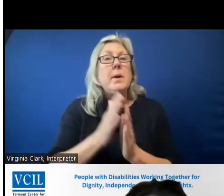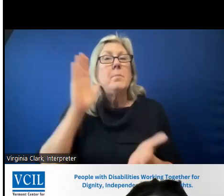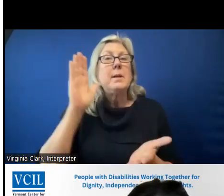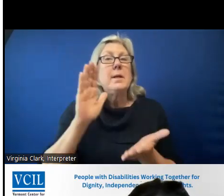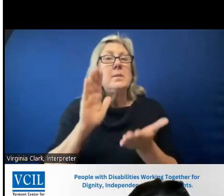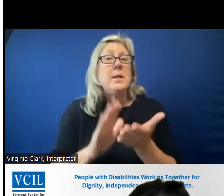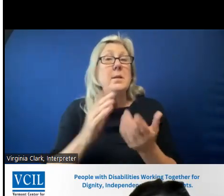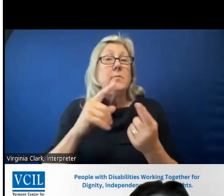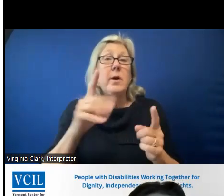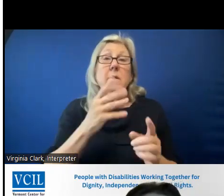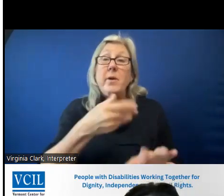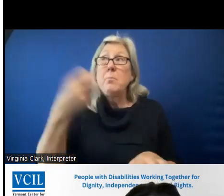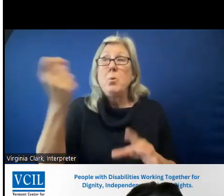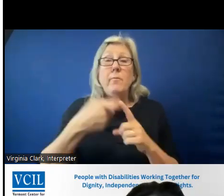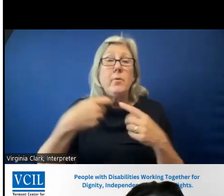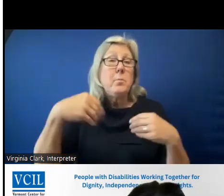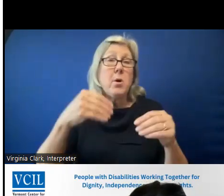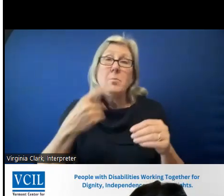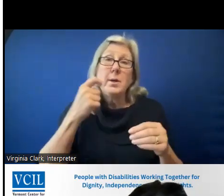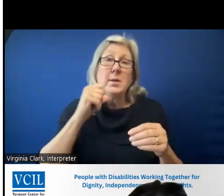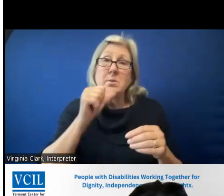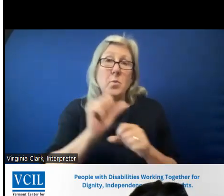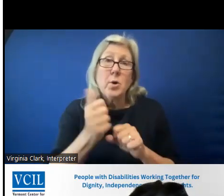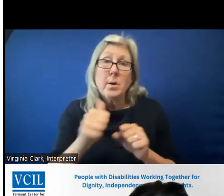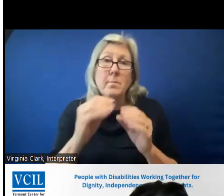longer work. The simple and cost effective measures that